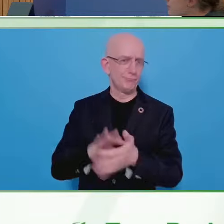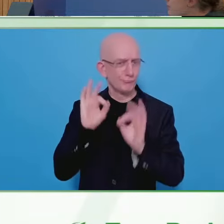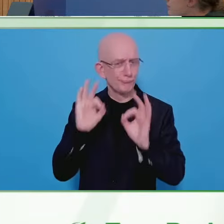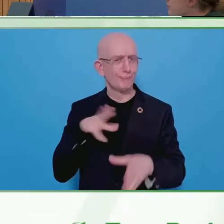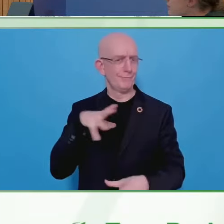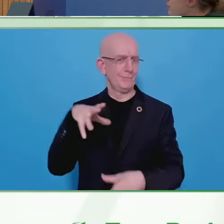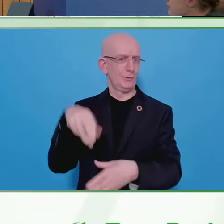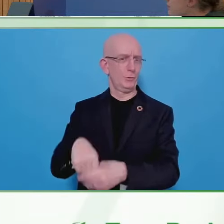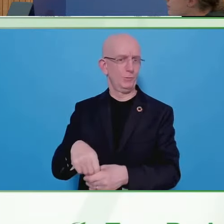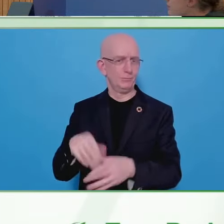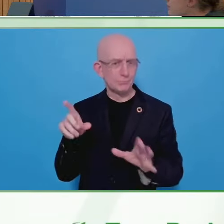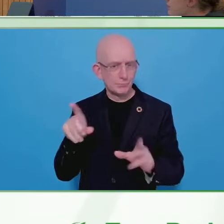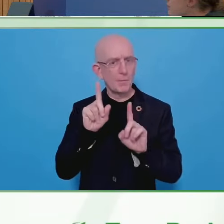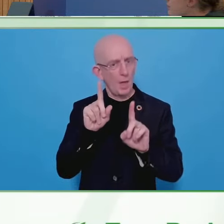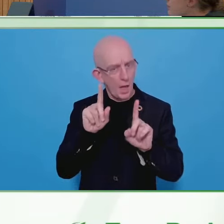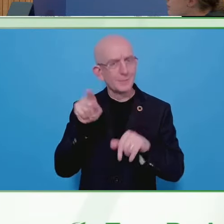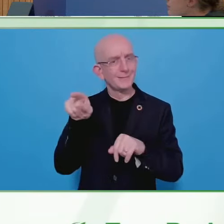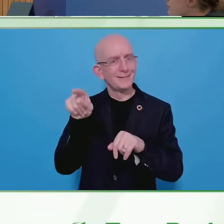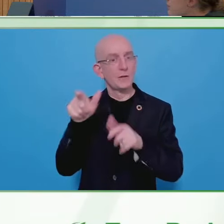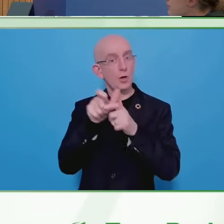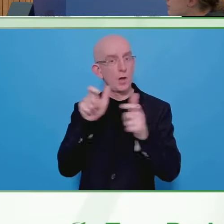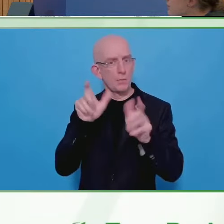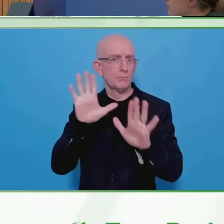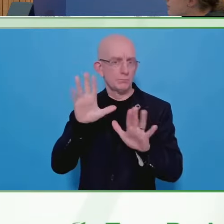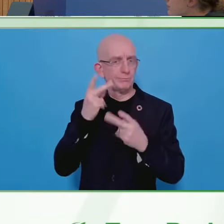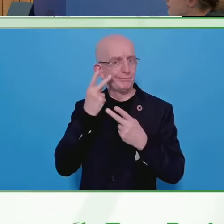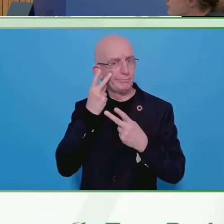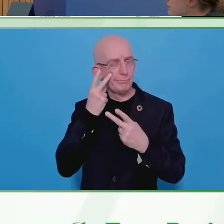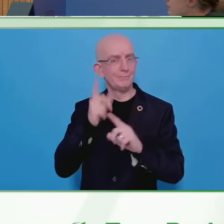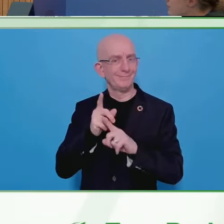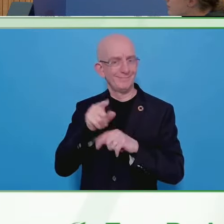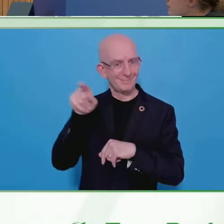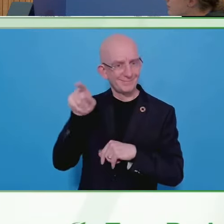We need to make it easier for employers to be able to find us and